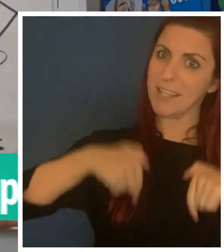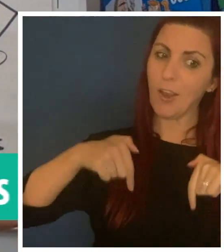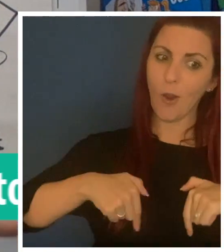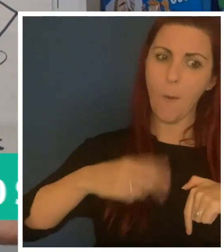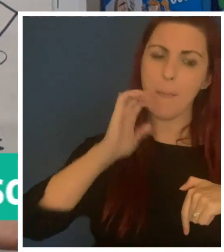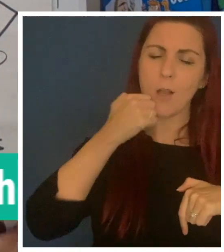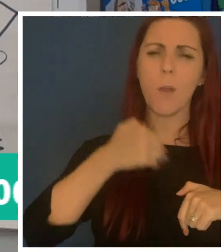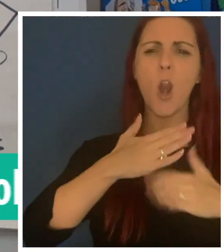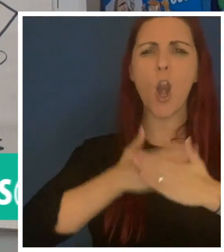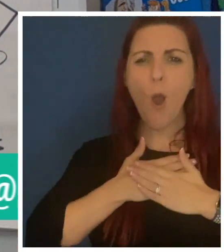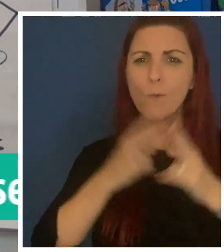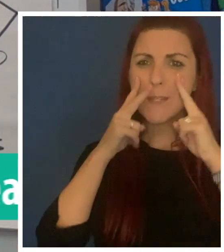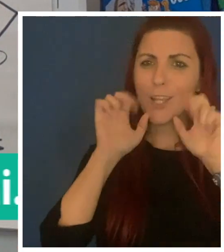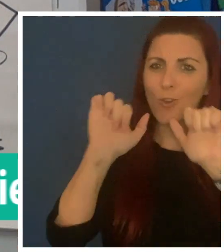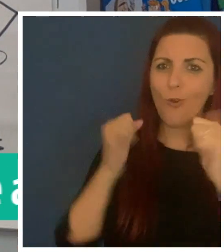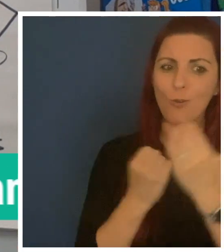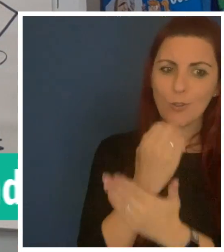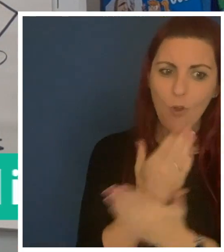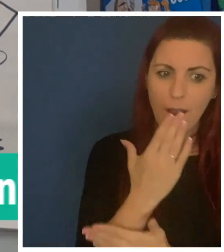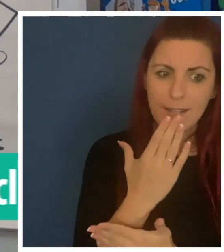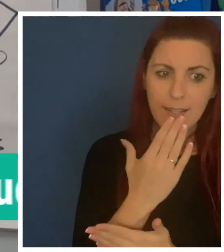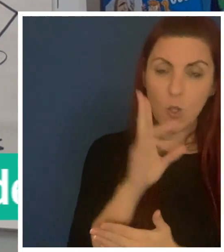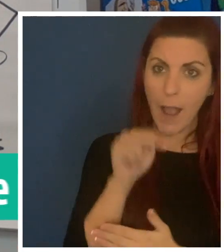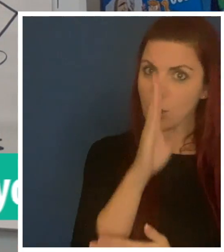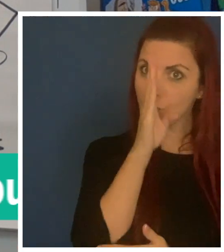love to see them and you can send it straight into SEAI and I'll see them